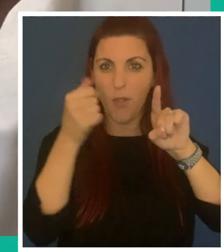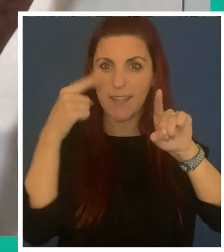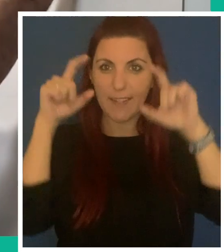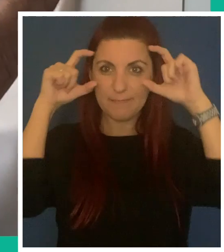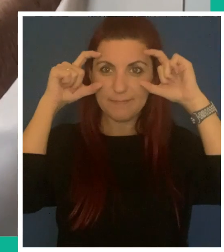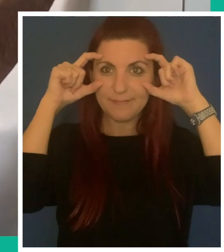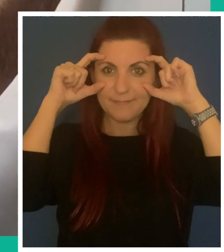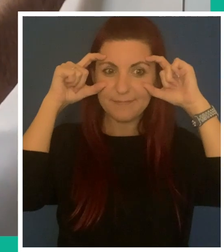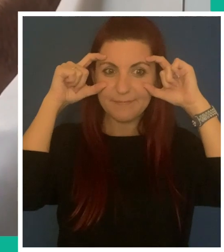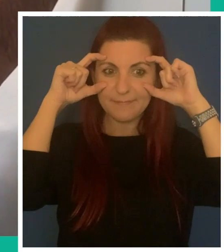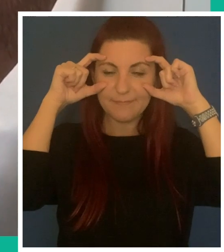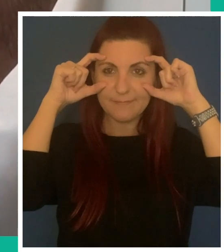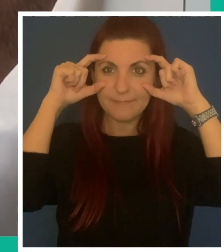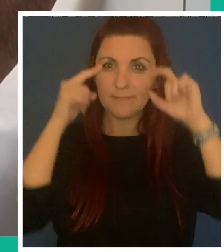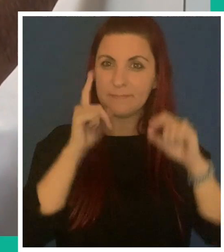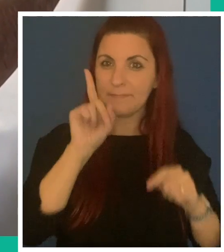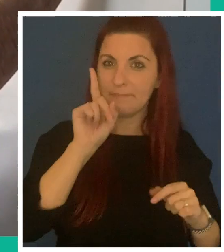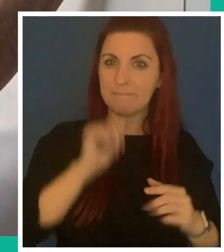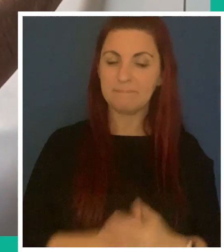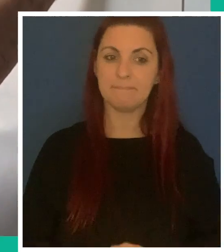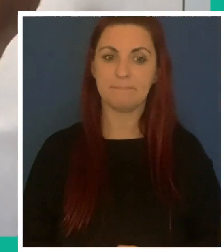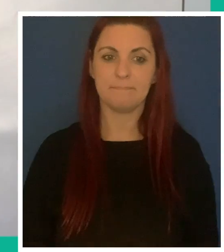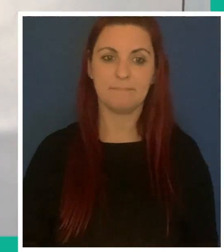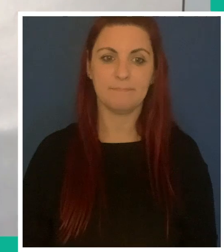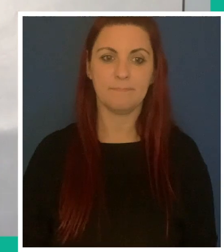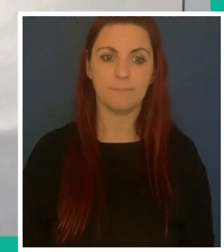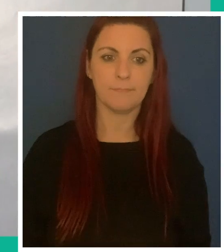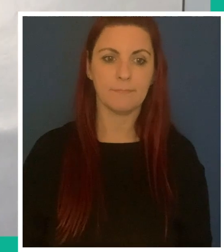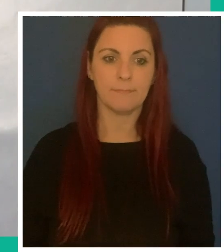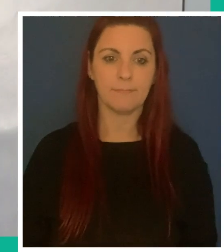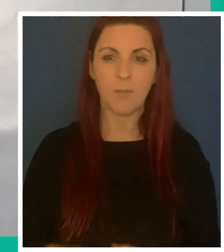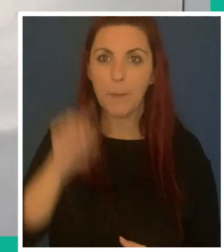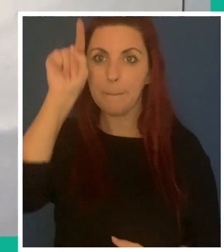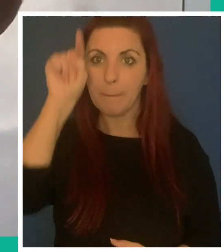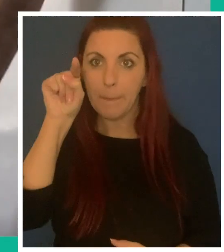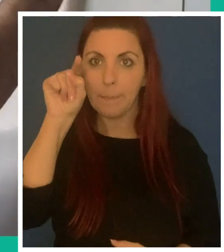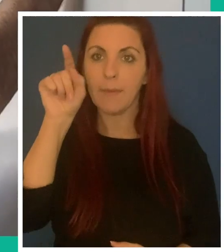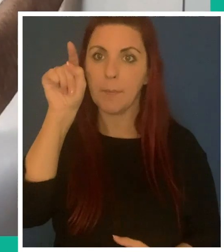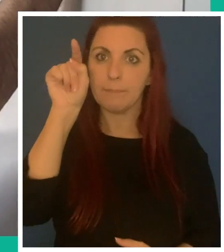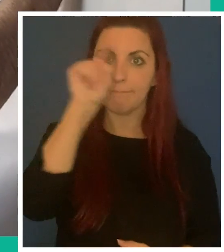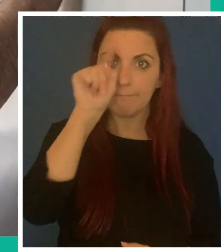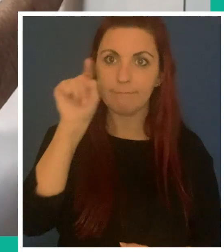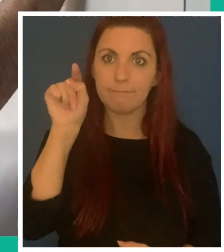Is I'm going draw a line straight down like that and draw a line from the bottom